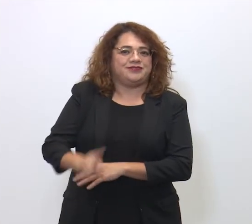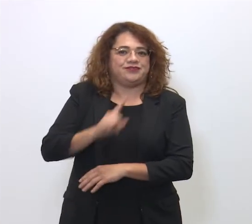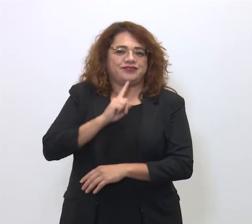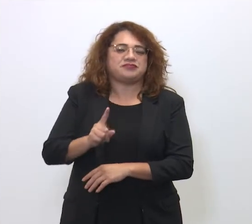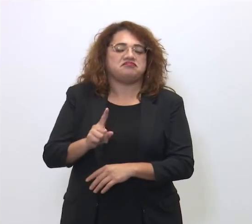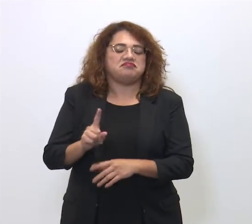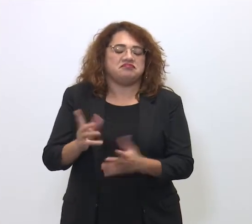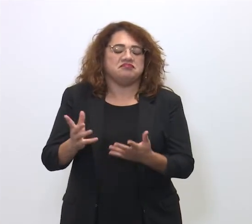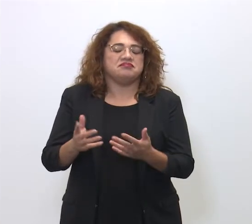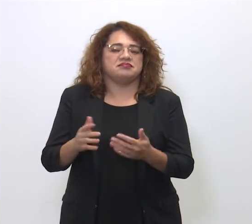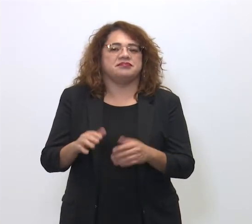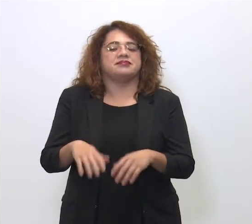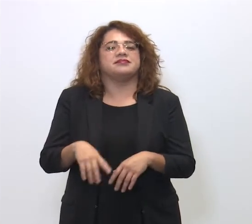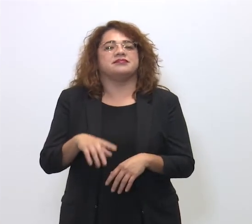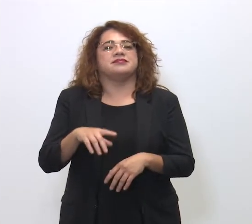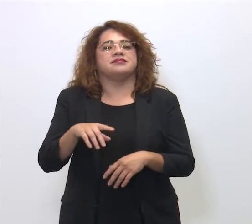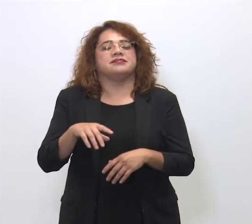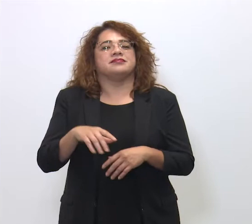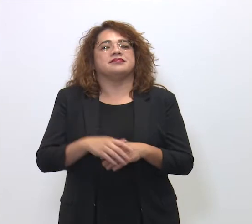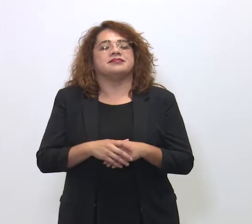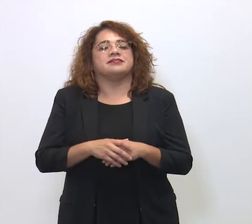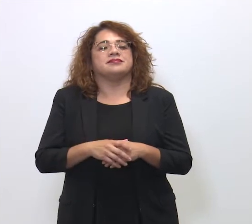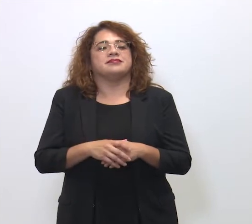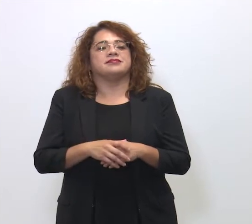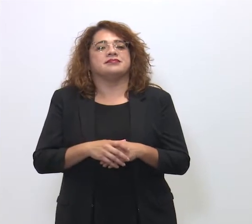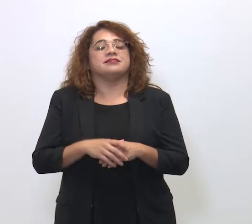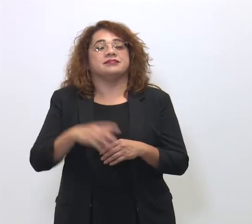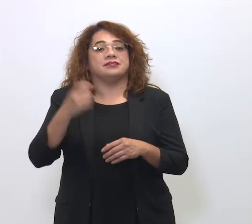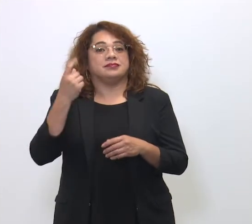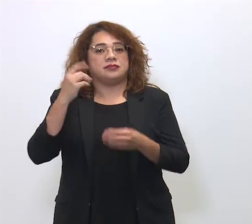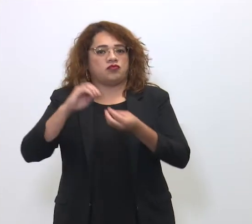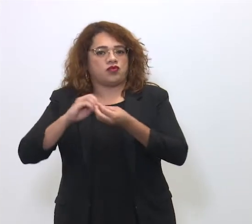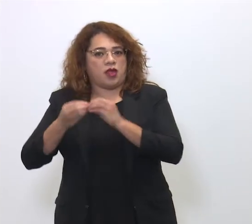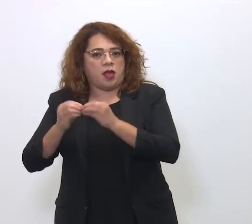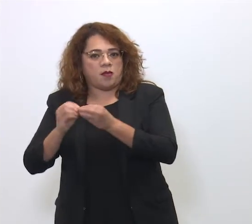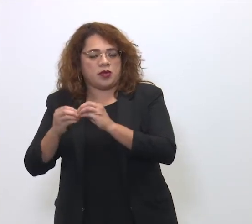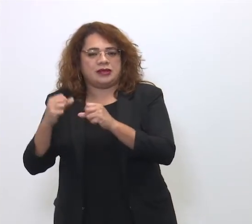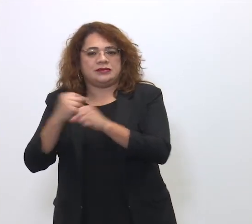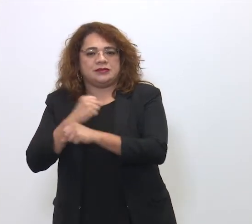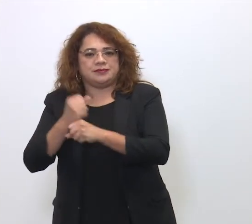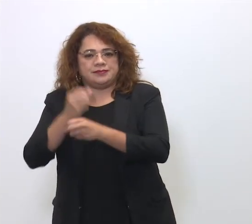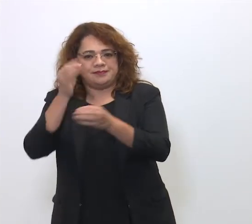over a couple figures and and some numbers and then go into the next tier and kind of where